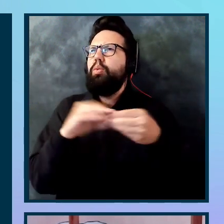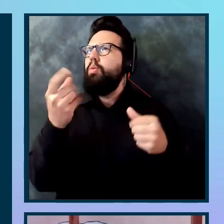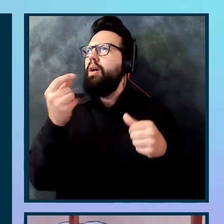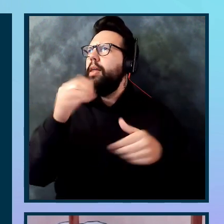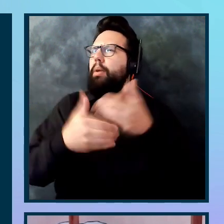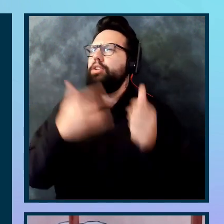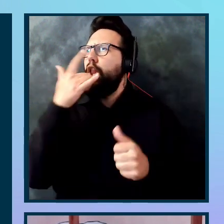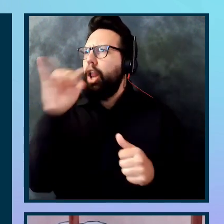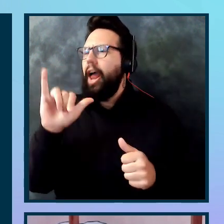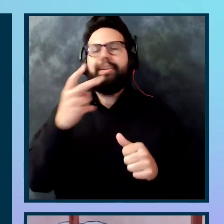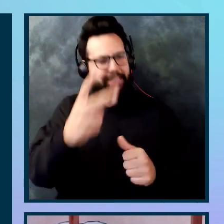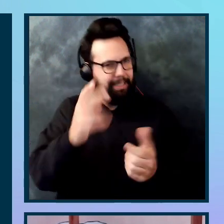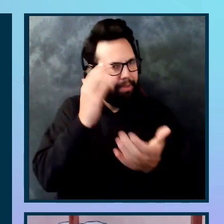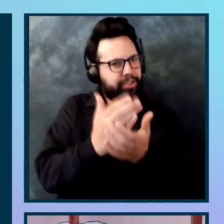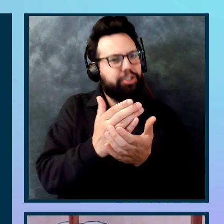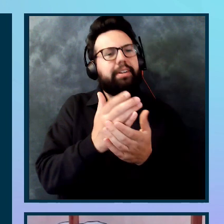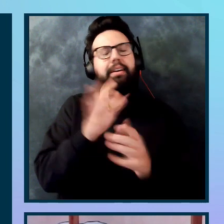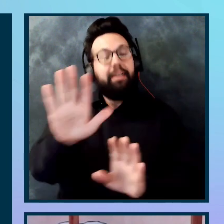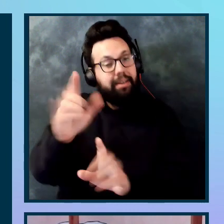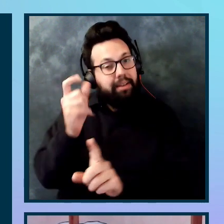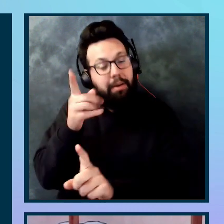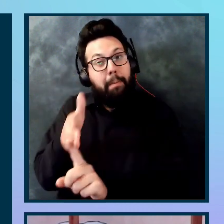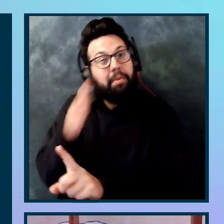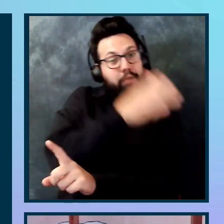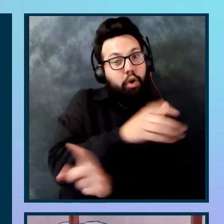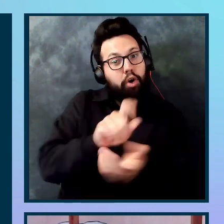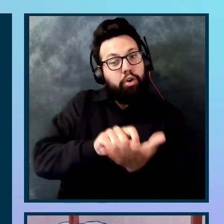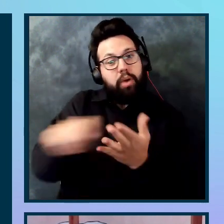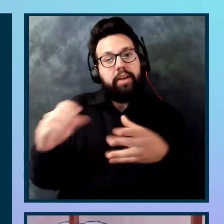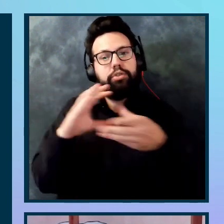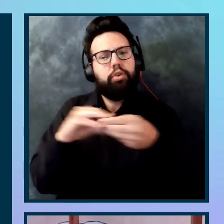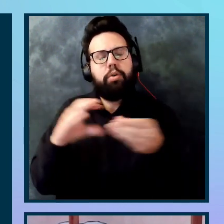Before we even get to the story-writing, what's gonna happen is that the designers, content writers,